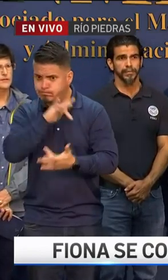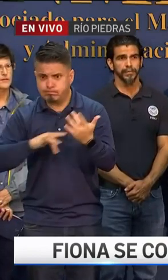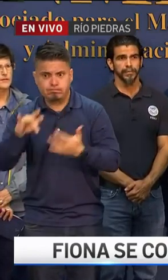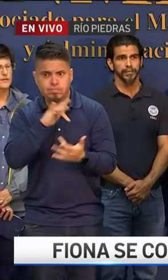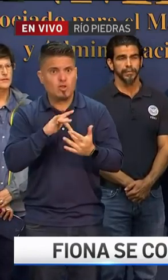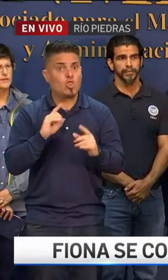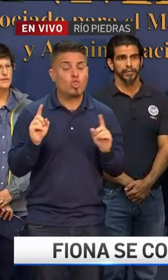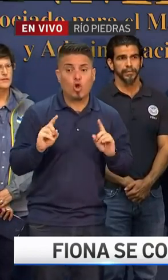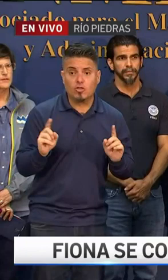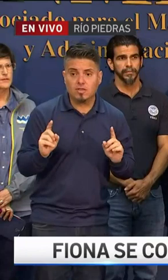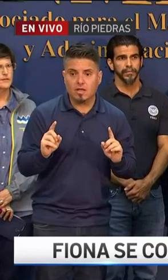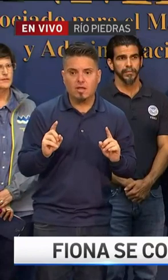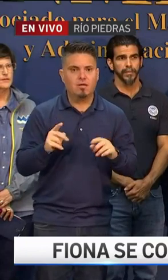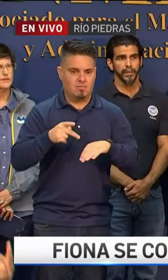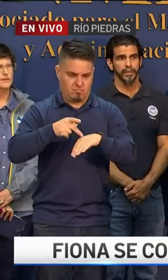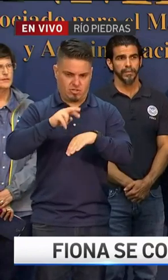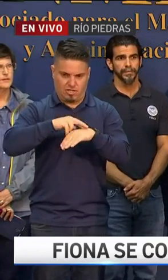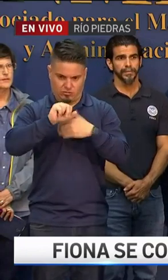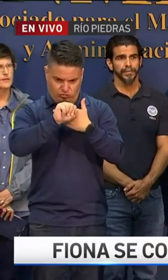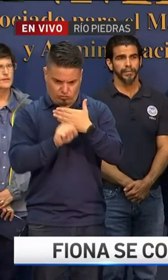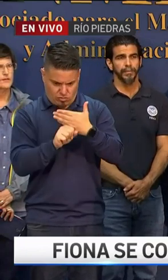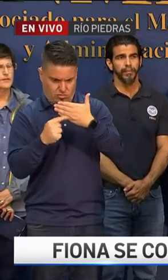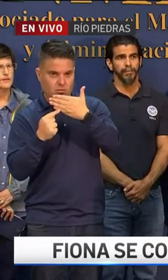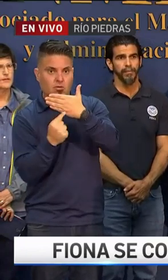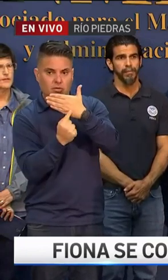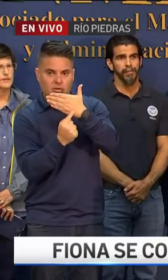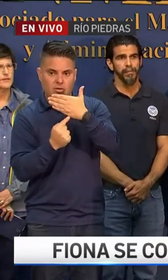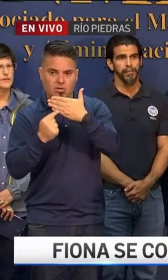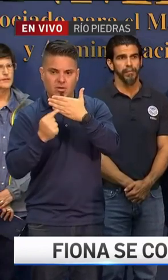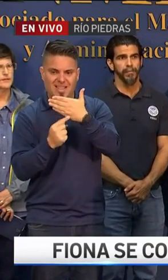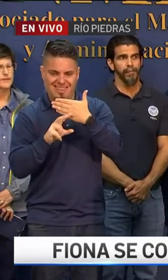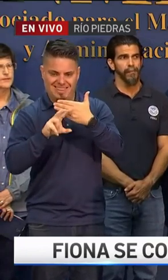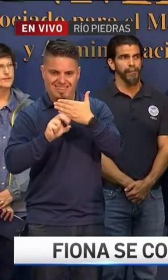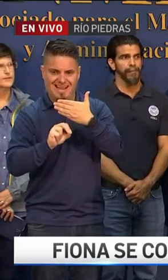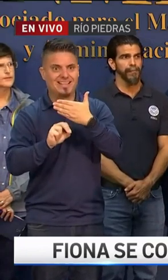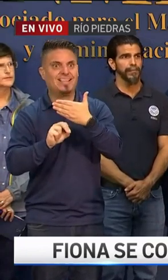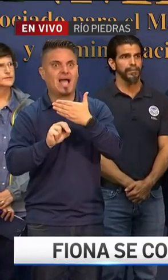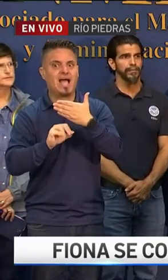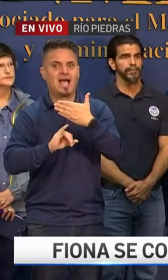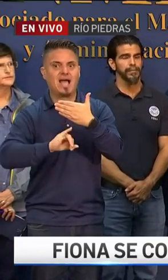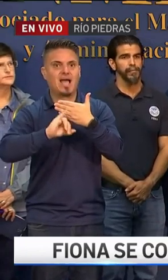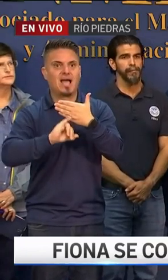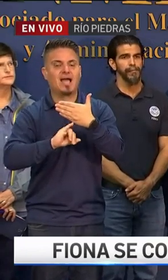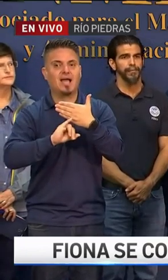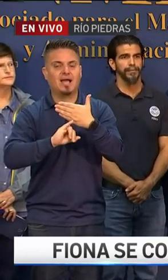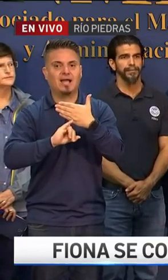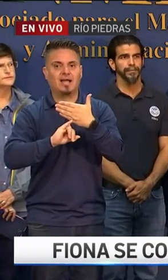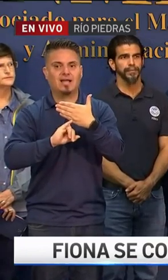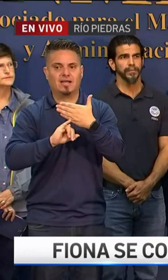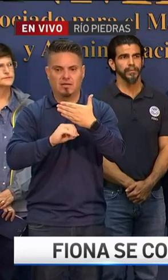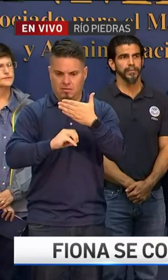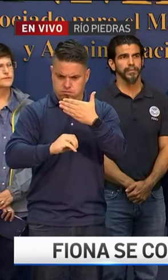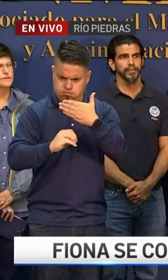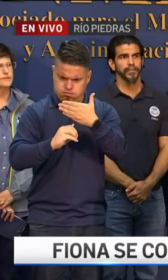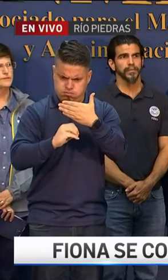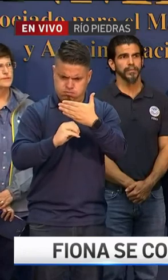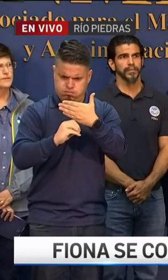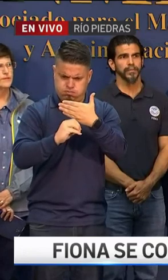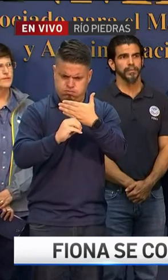MAYOR DETALLE.